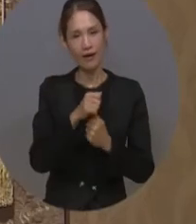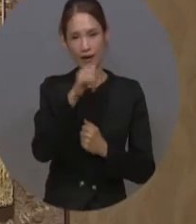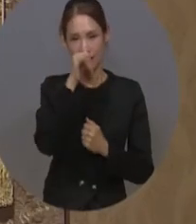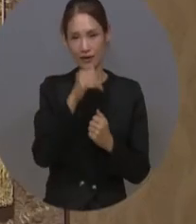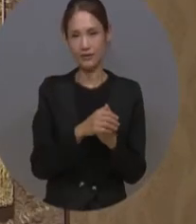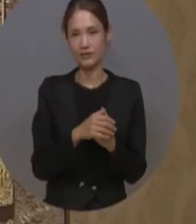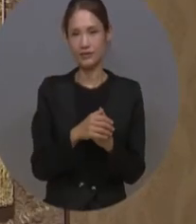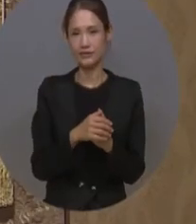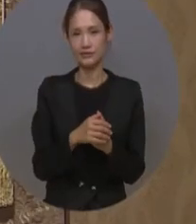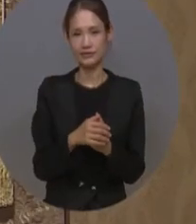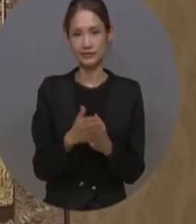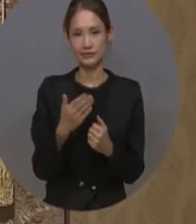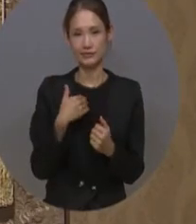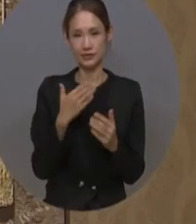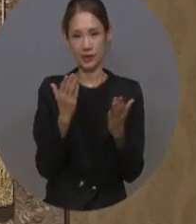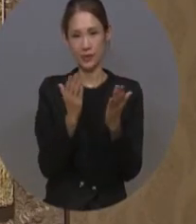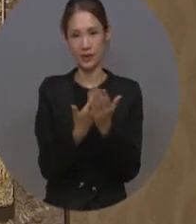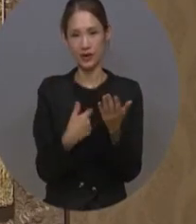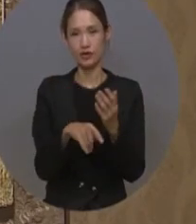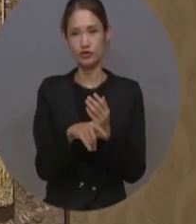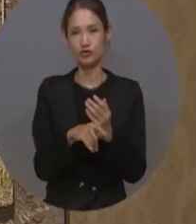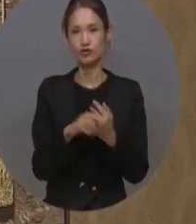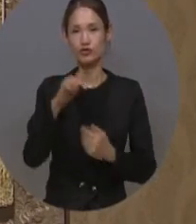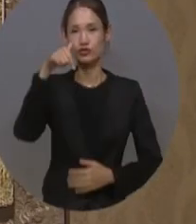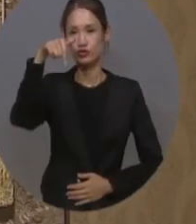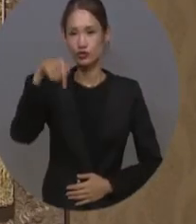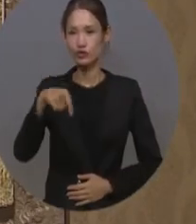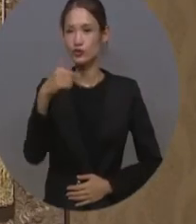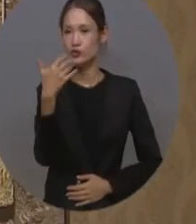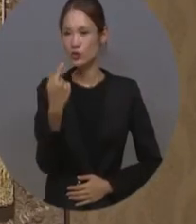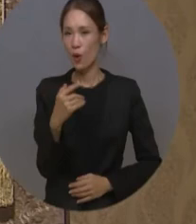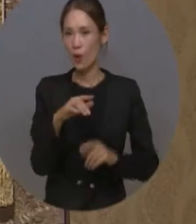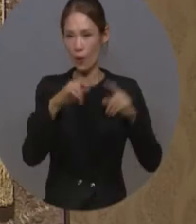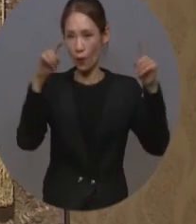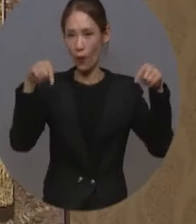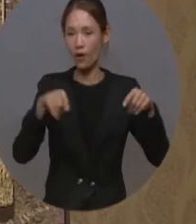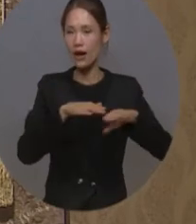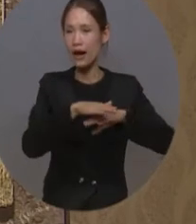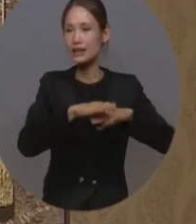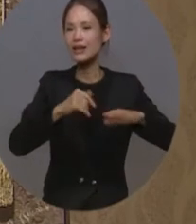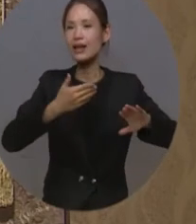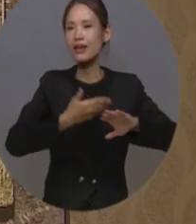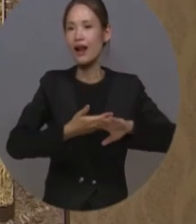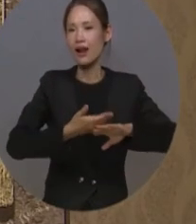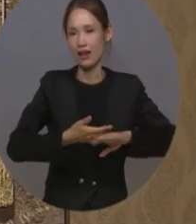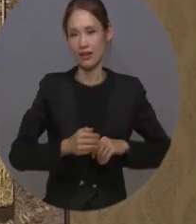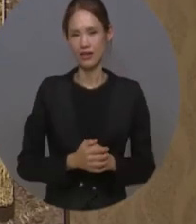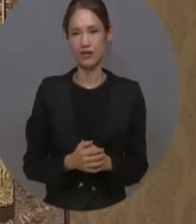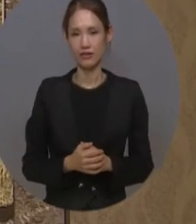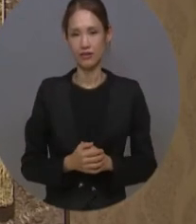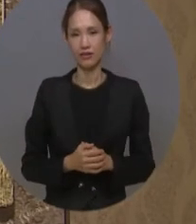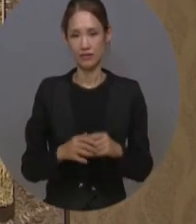Yes, if you want your pillow to fits you, the structure changes The pillow is just square right now Then I can't get it right.